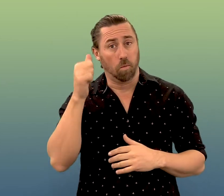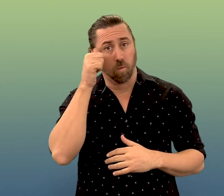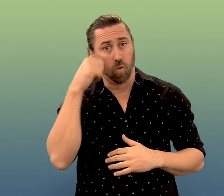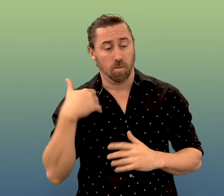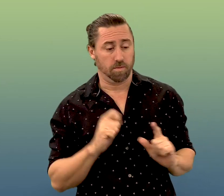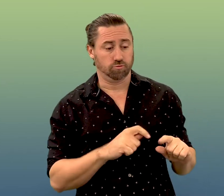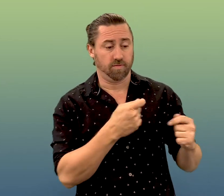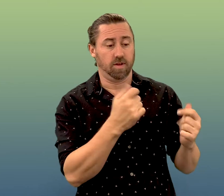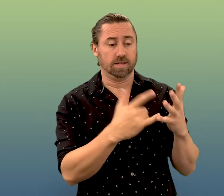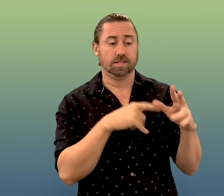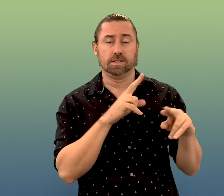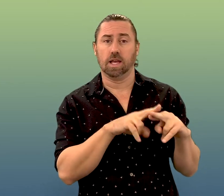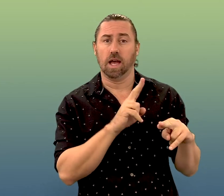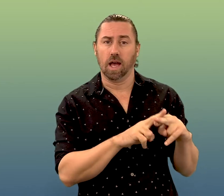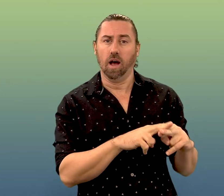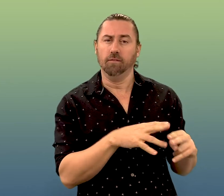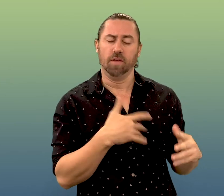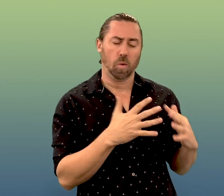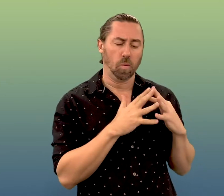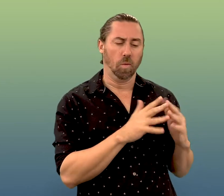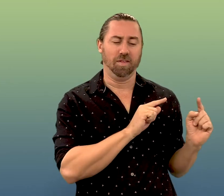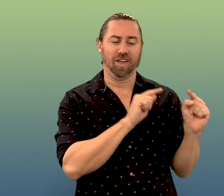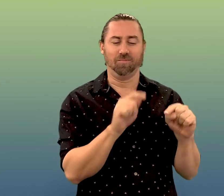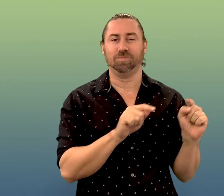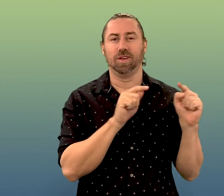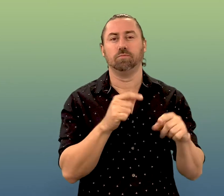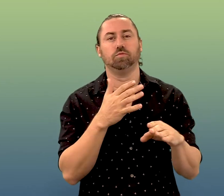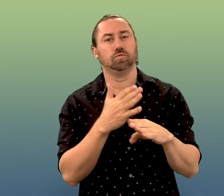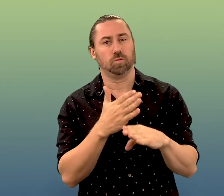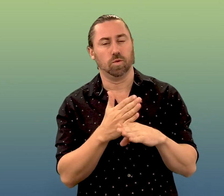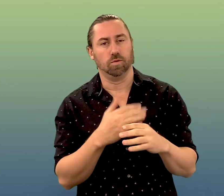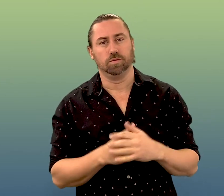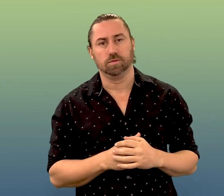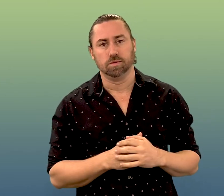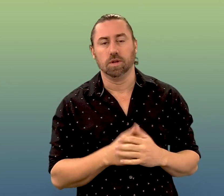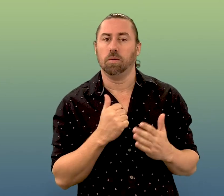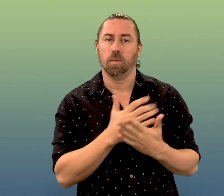TMR acknowledges it must provide our people with a meaningful employment experience